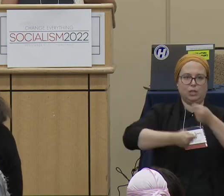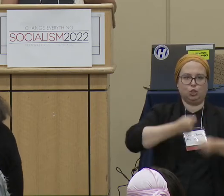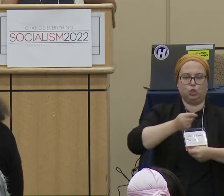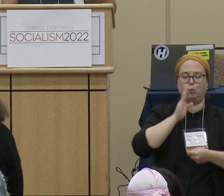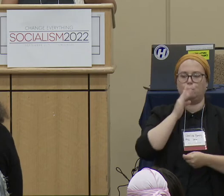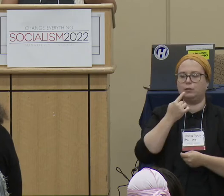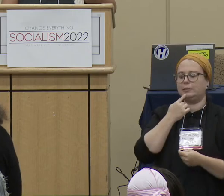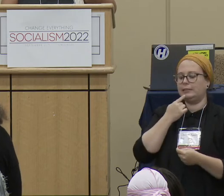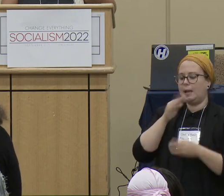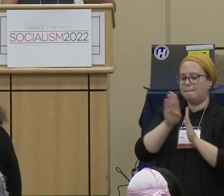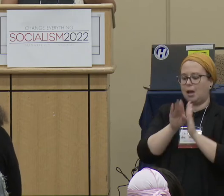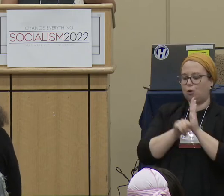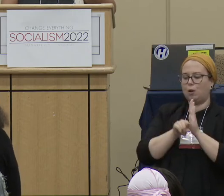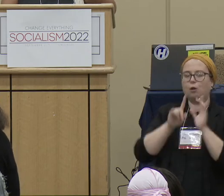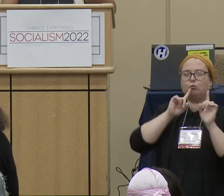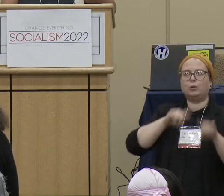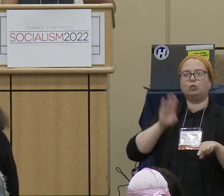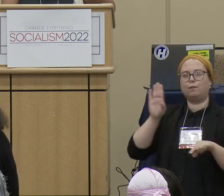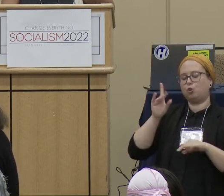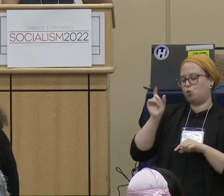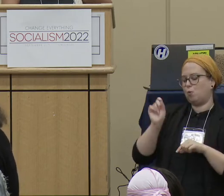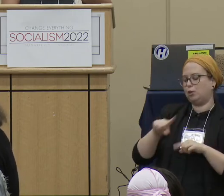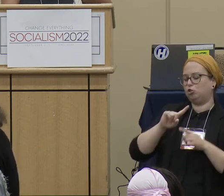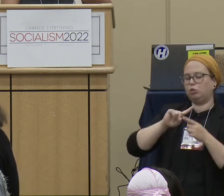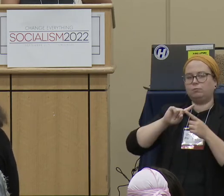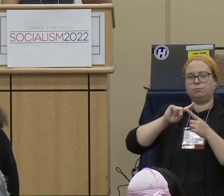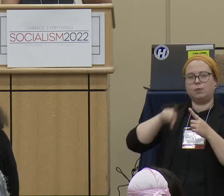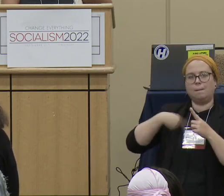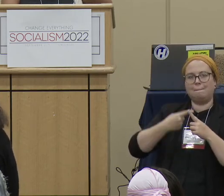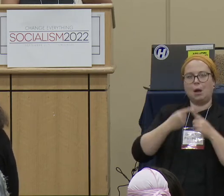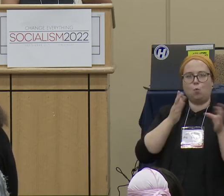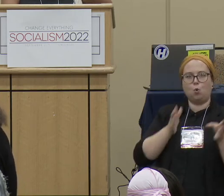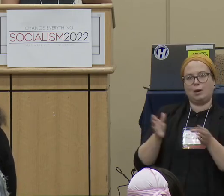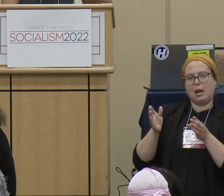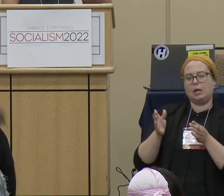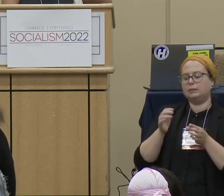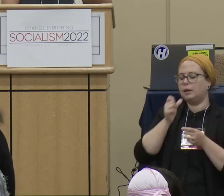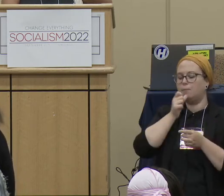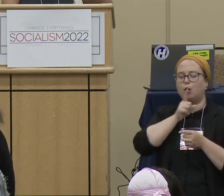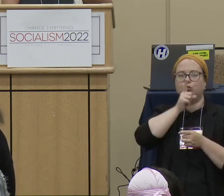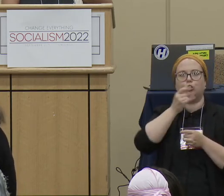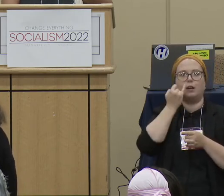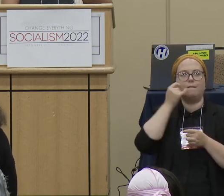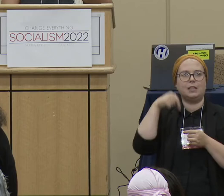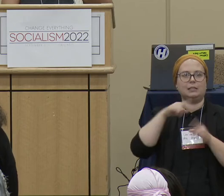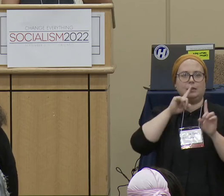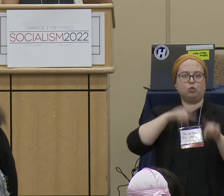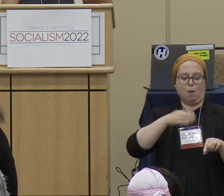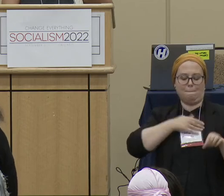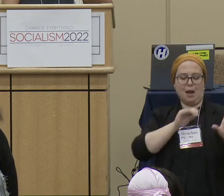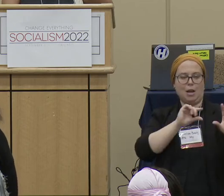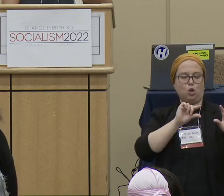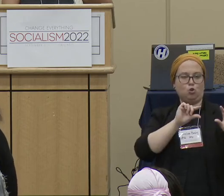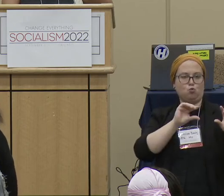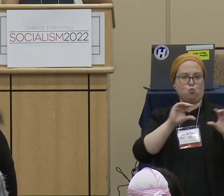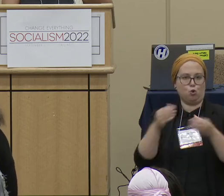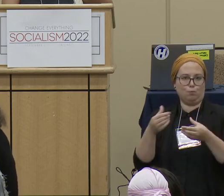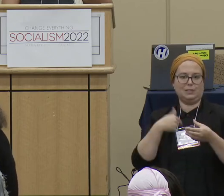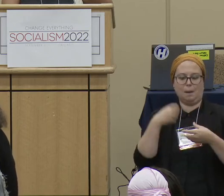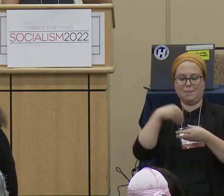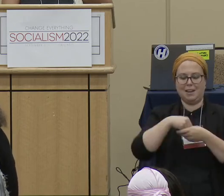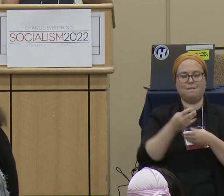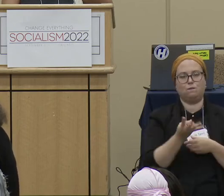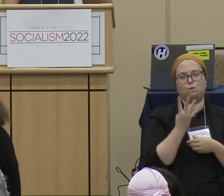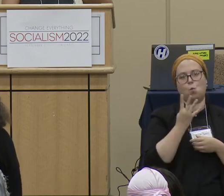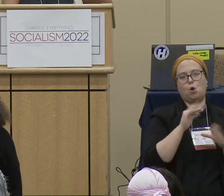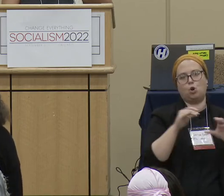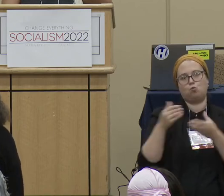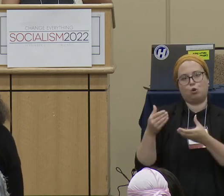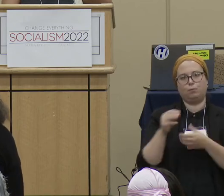traditional .